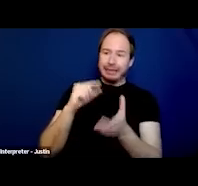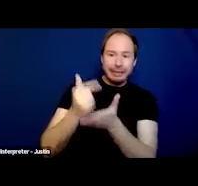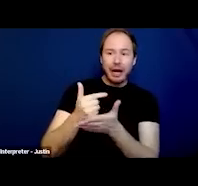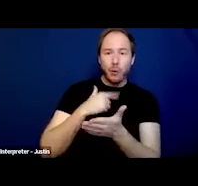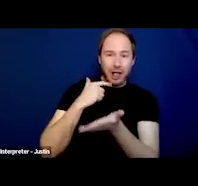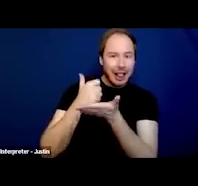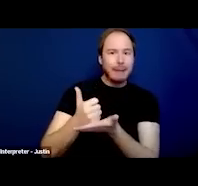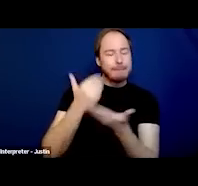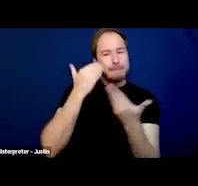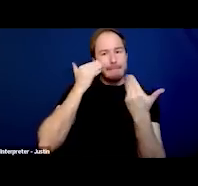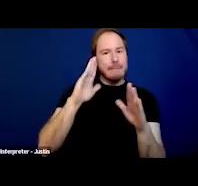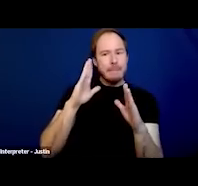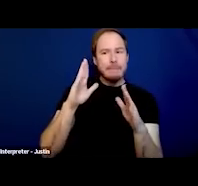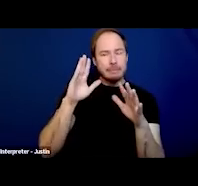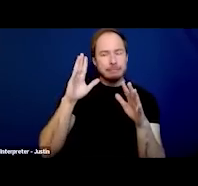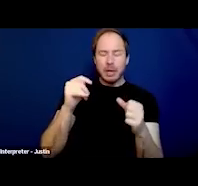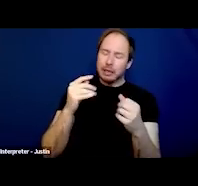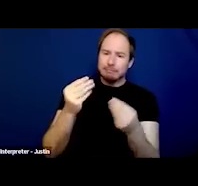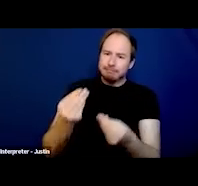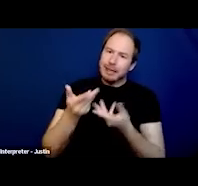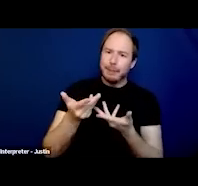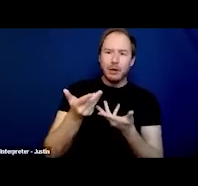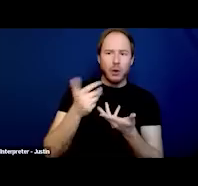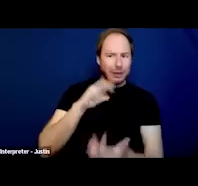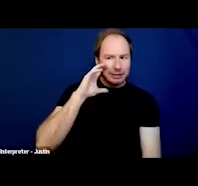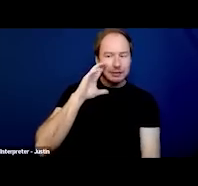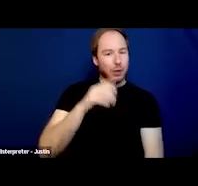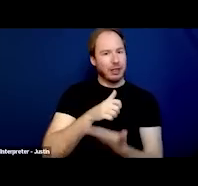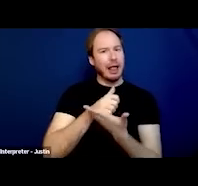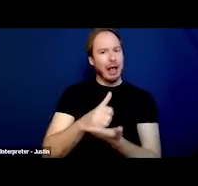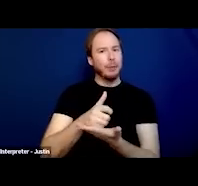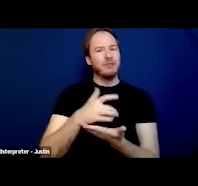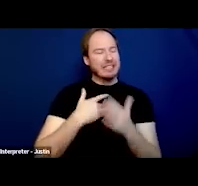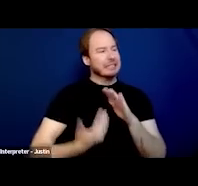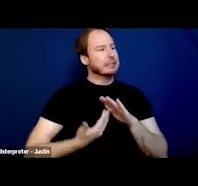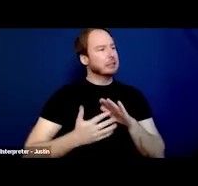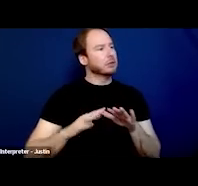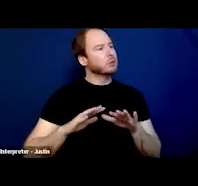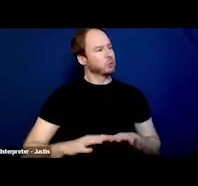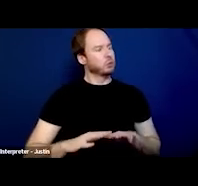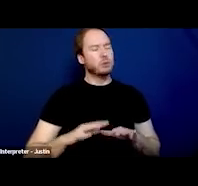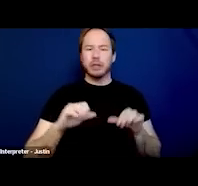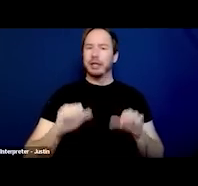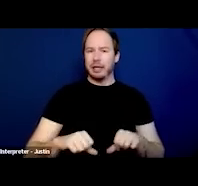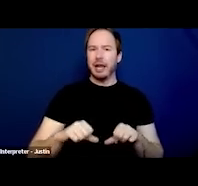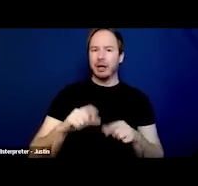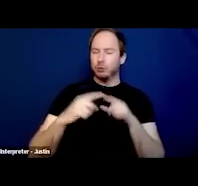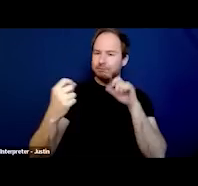but hearing them out and hearing what the needs are goes a long way for you to be able to understand them and for them to feel heard.